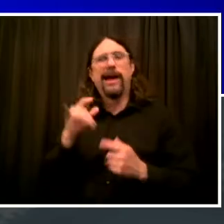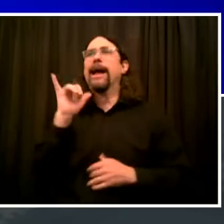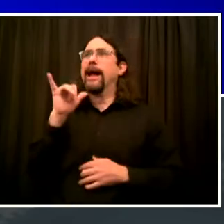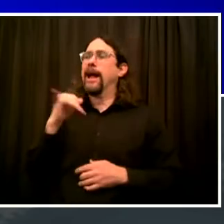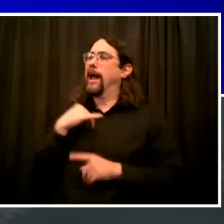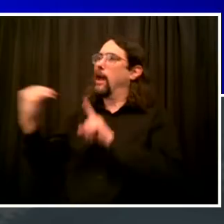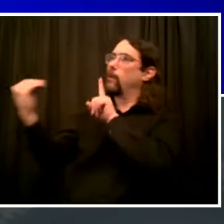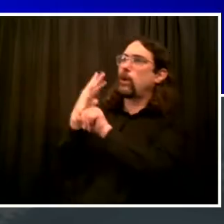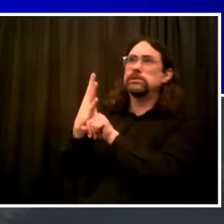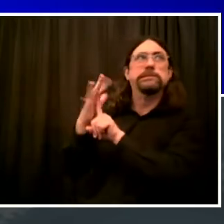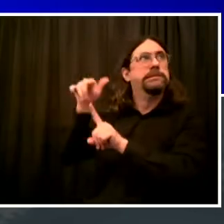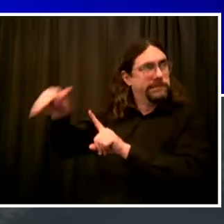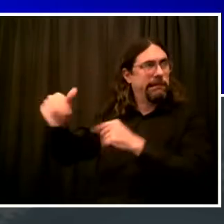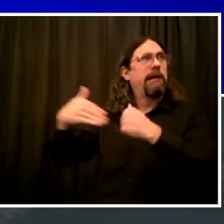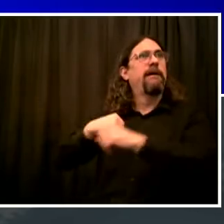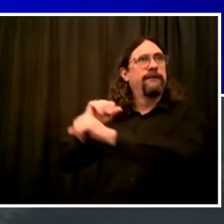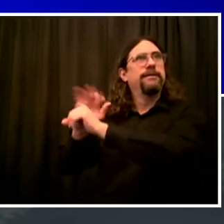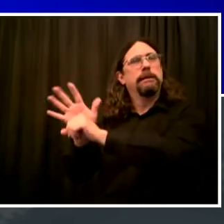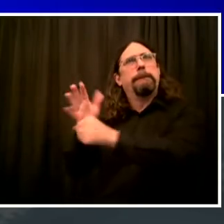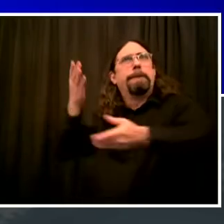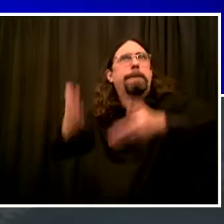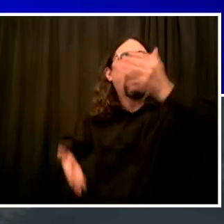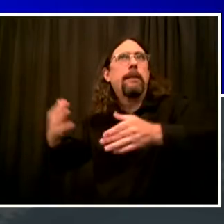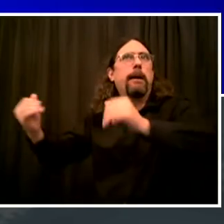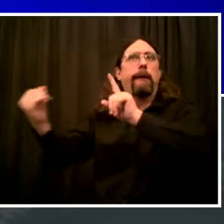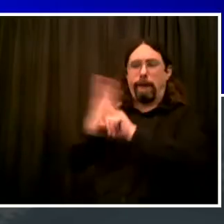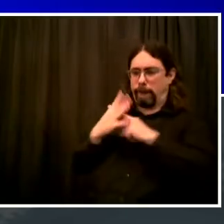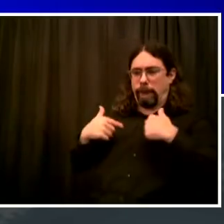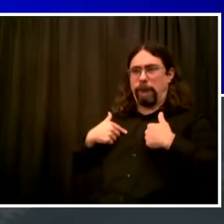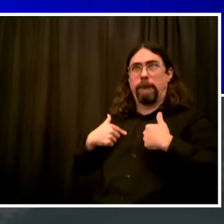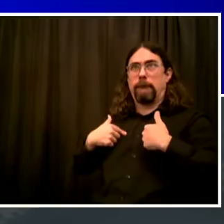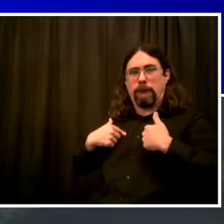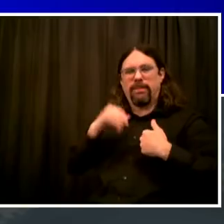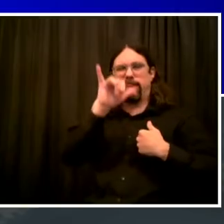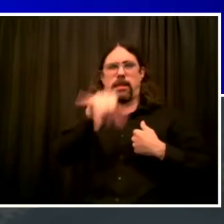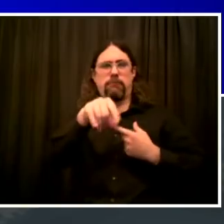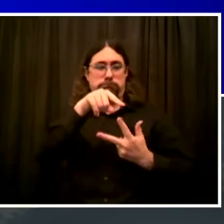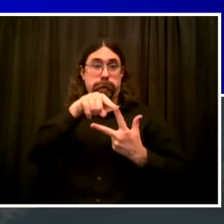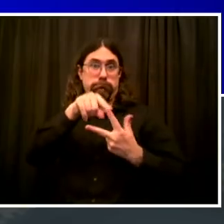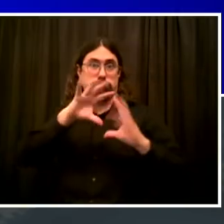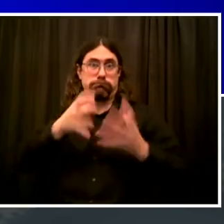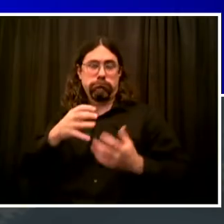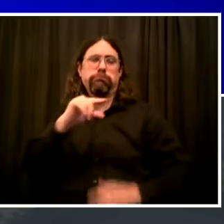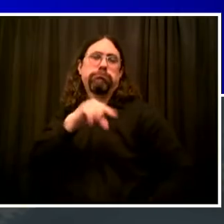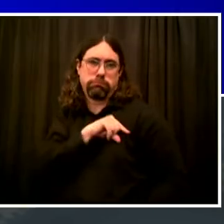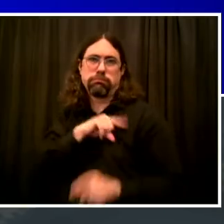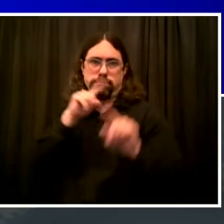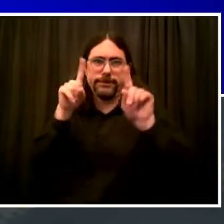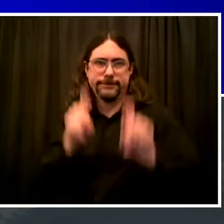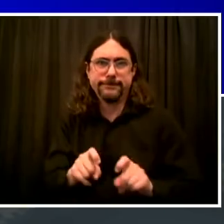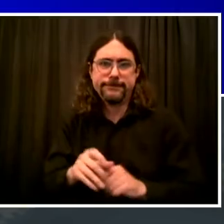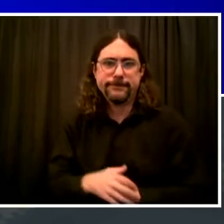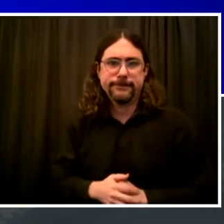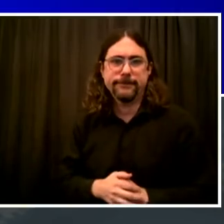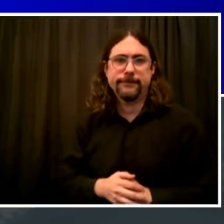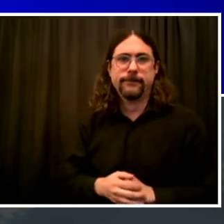WITH THEM, WELL, RIGHT AWAY, IF THEY'RE A HOUSEHOLD MEMBER, INTIMATE PARTNER, THEY'VE TESTED